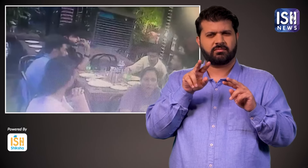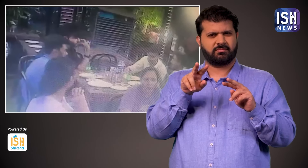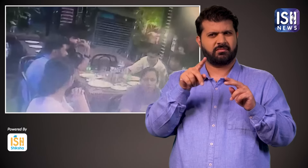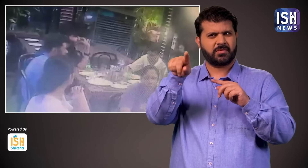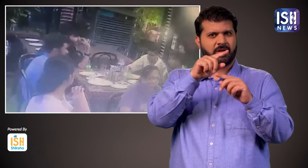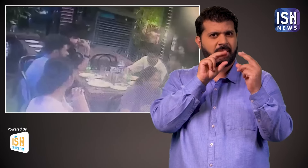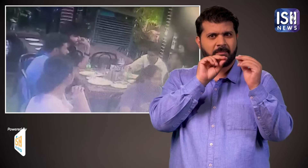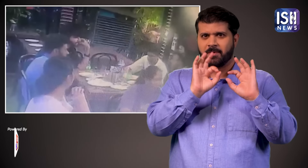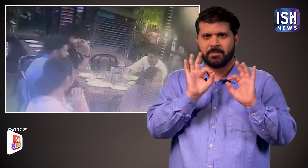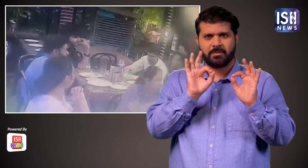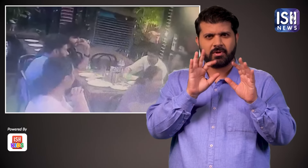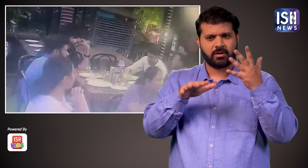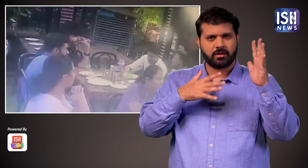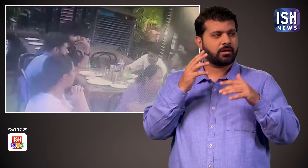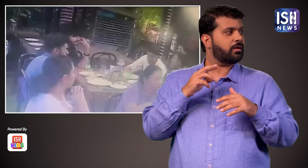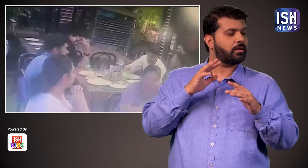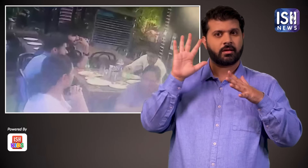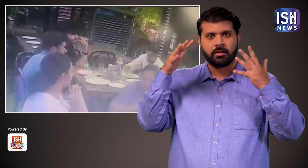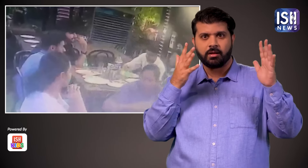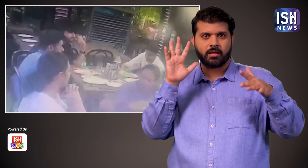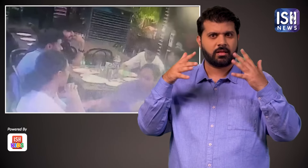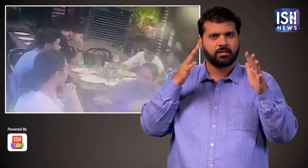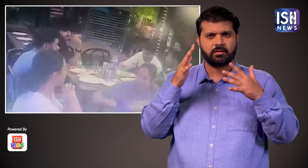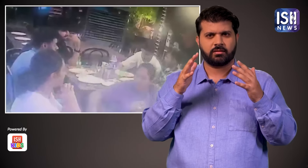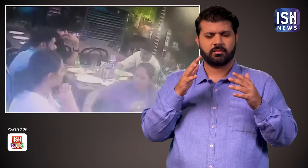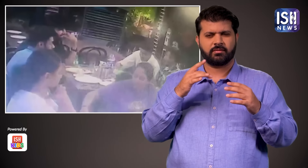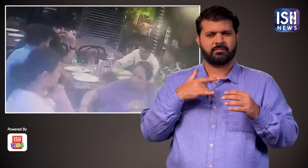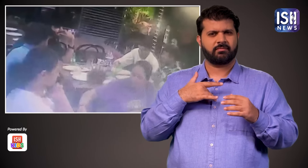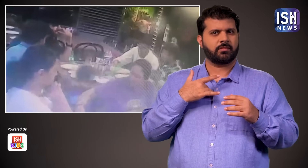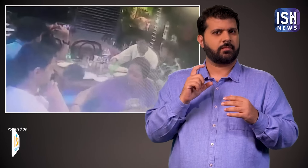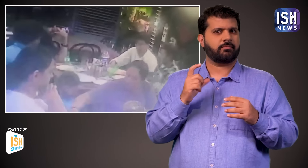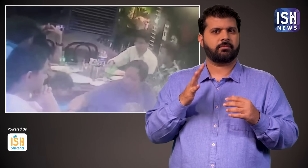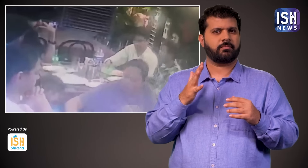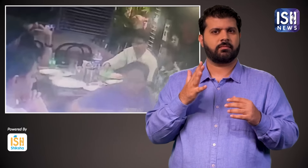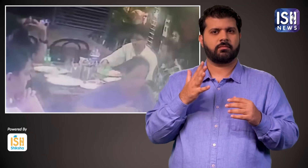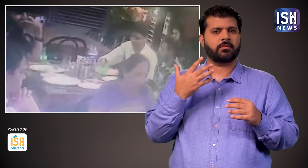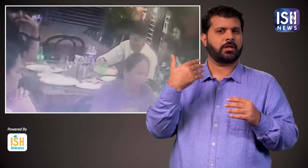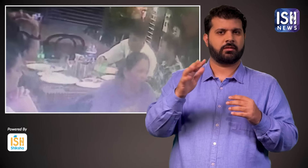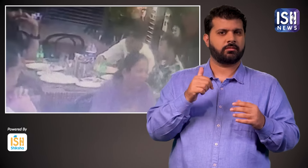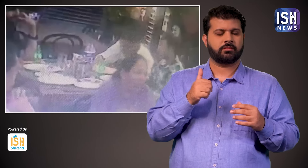The hearing group remained silent, watching them and continuing offensive hand signs, making it difficult to ignore.